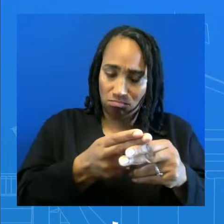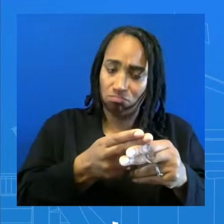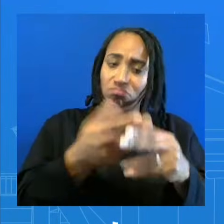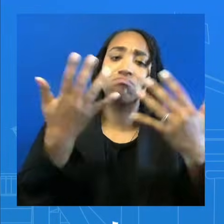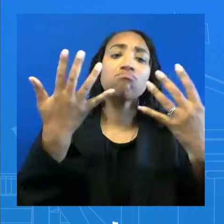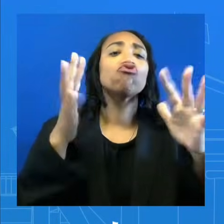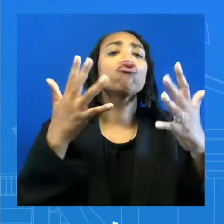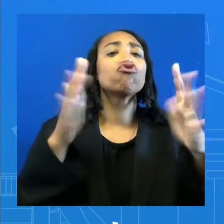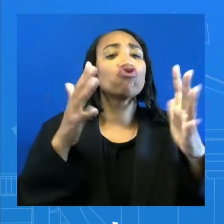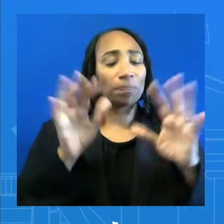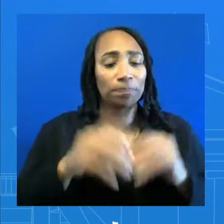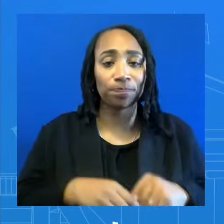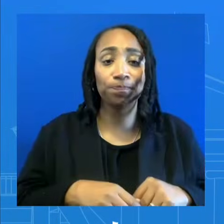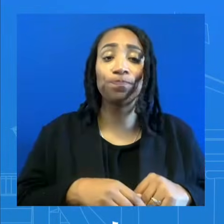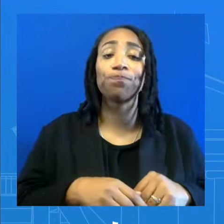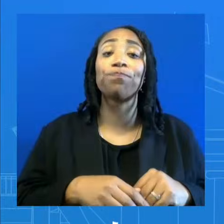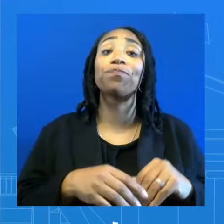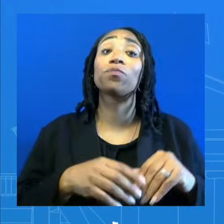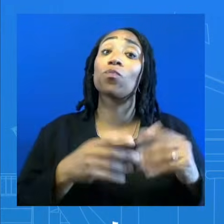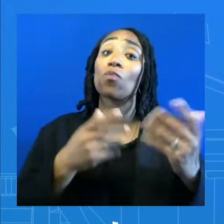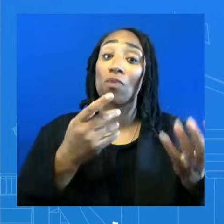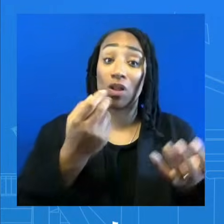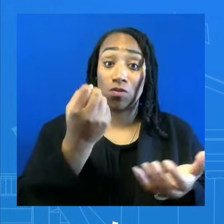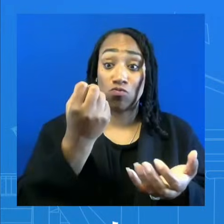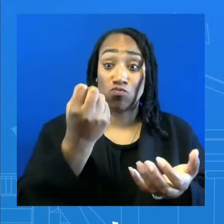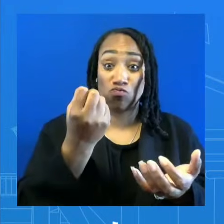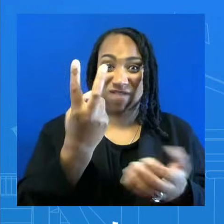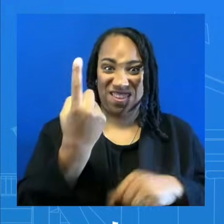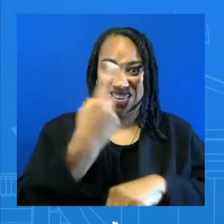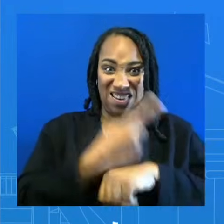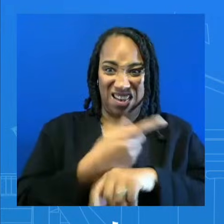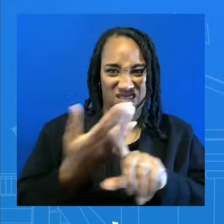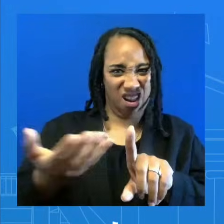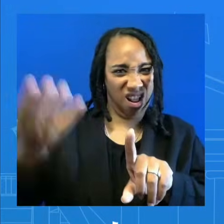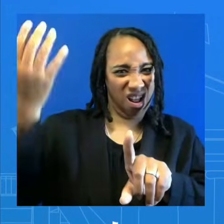was reticent in doing so. And he wrestled this, and I -- as I have said many times: